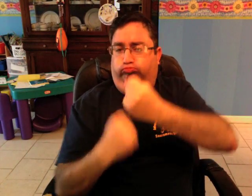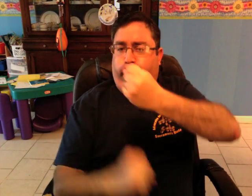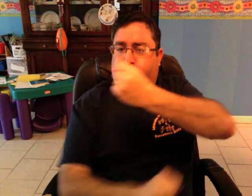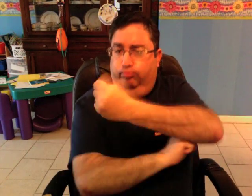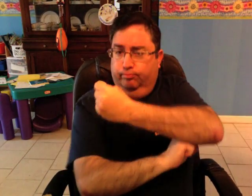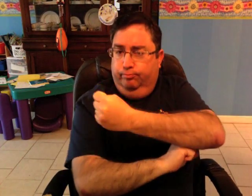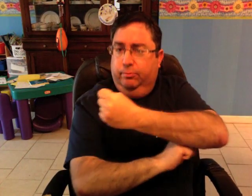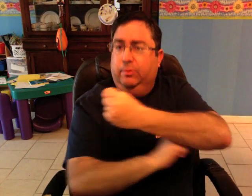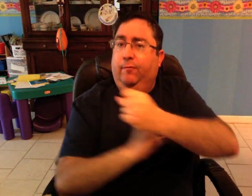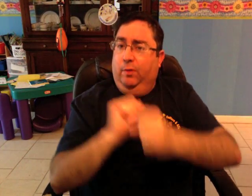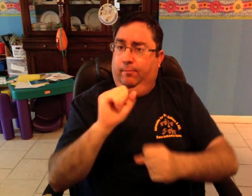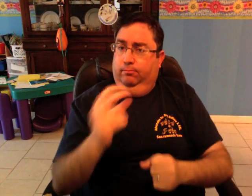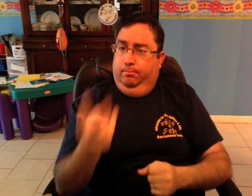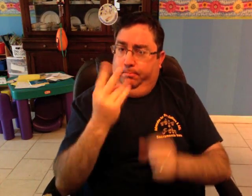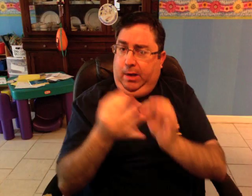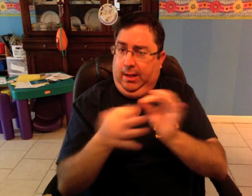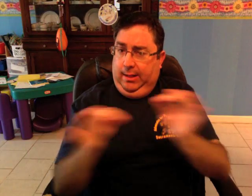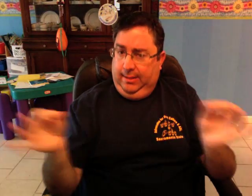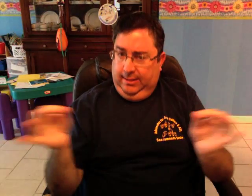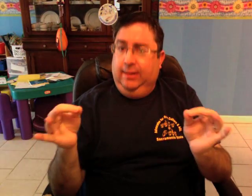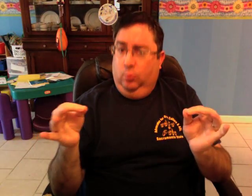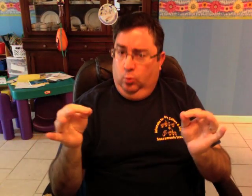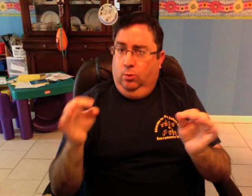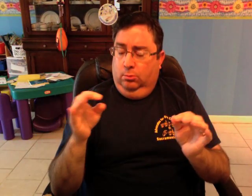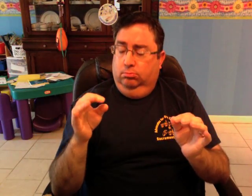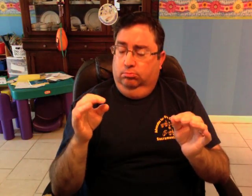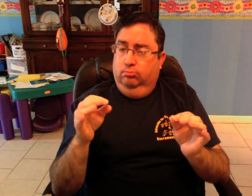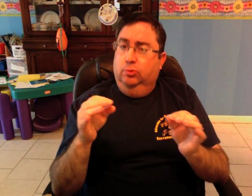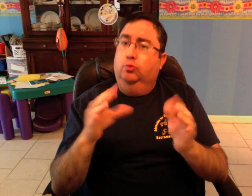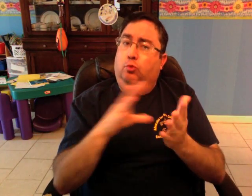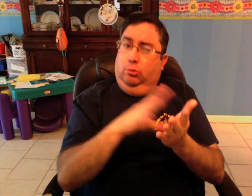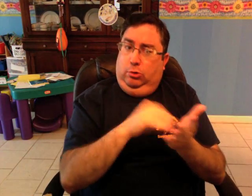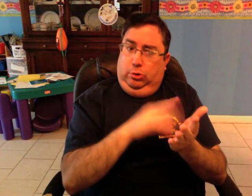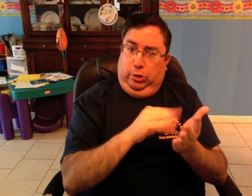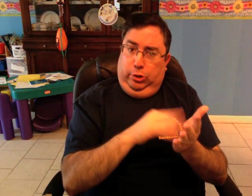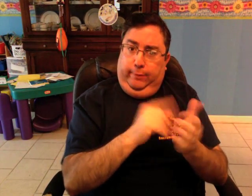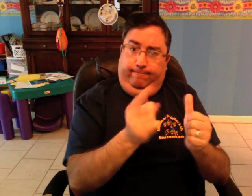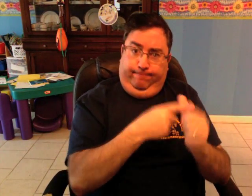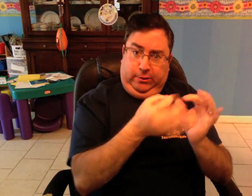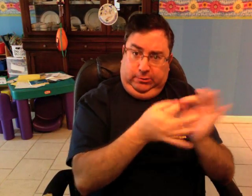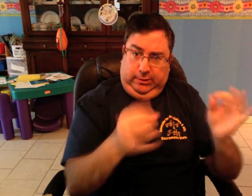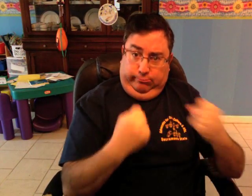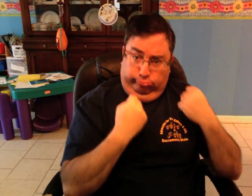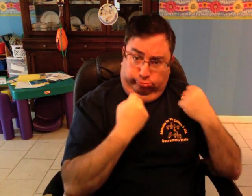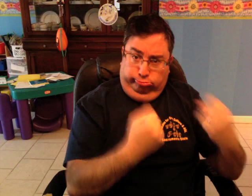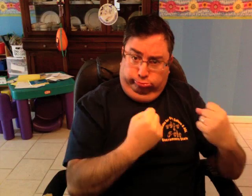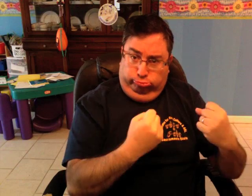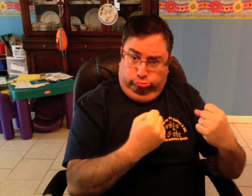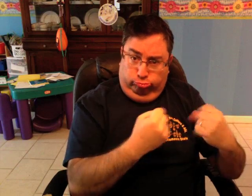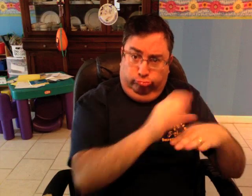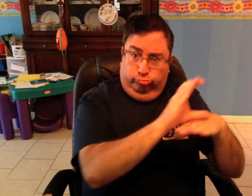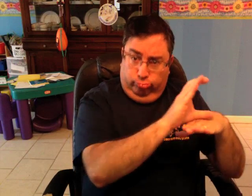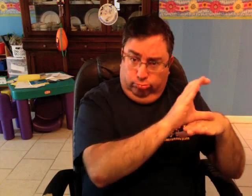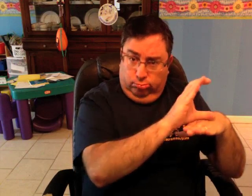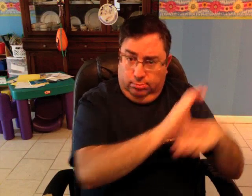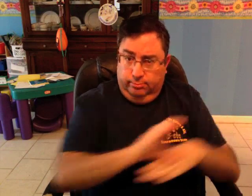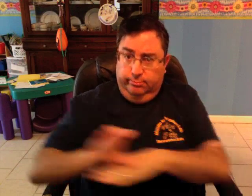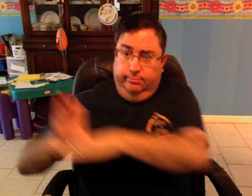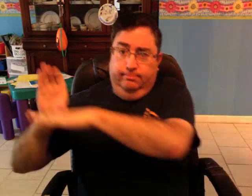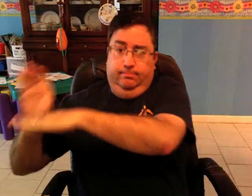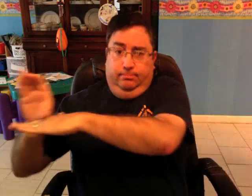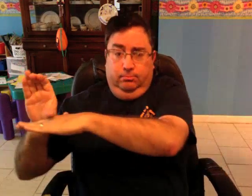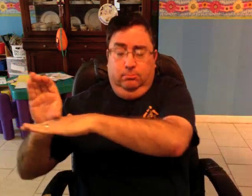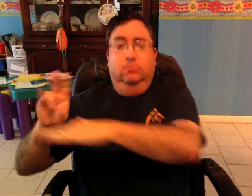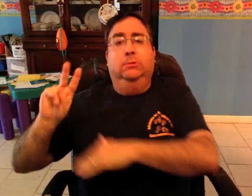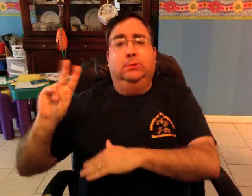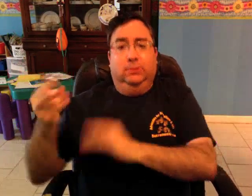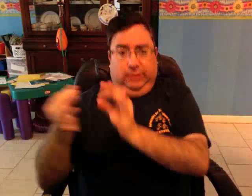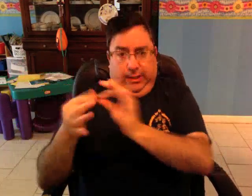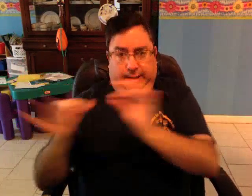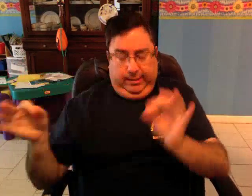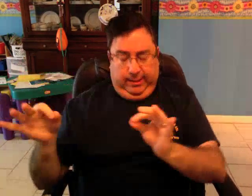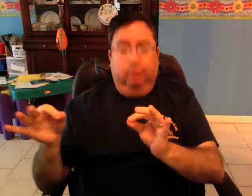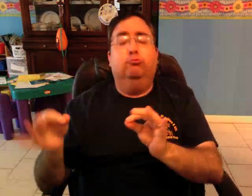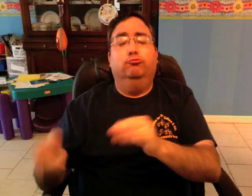And how it helps the bilingual transfer of skills in a first language to a second language.